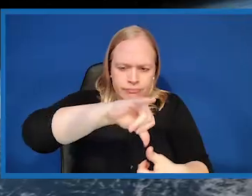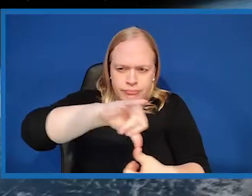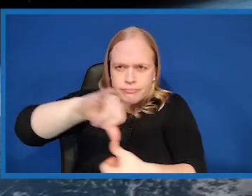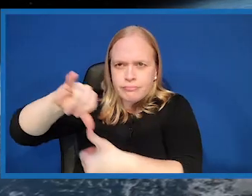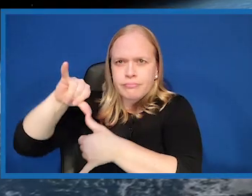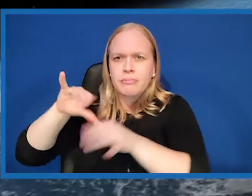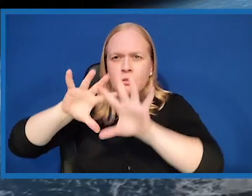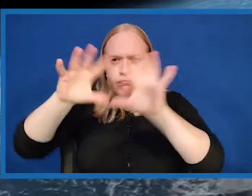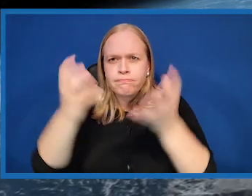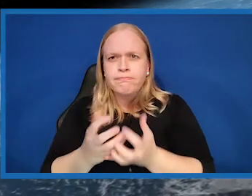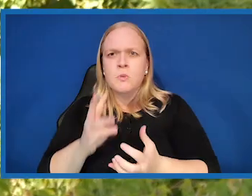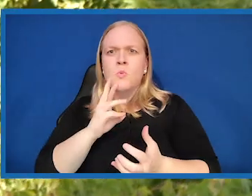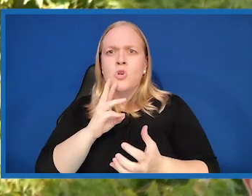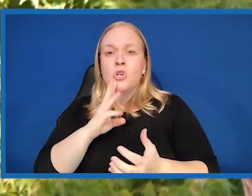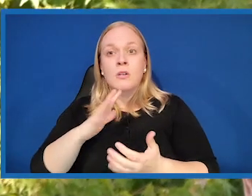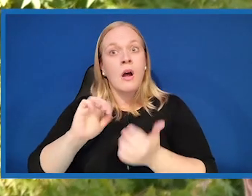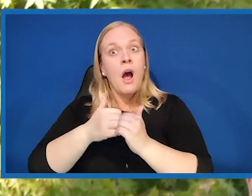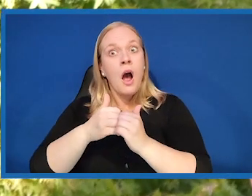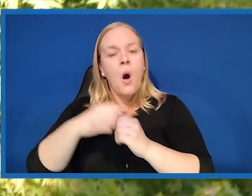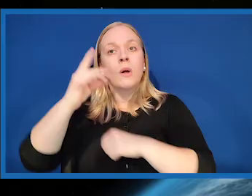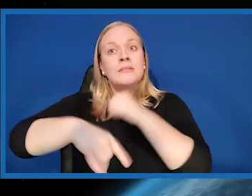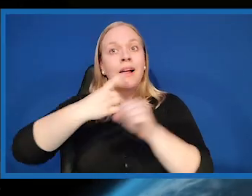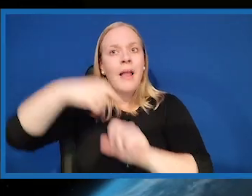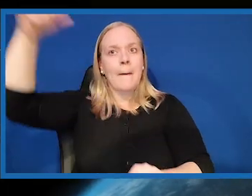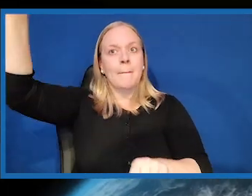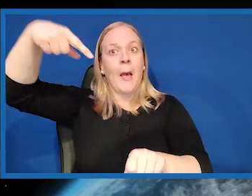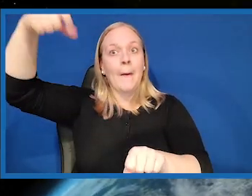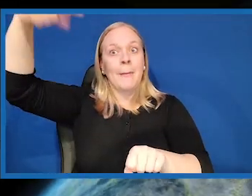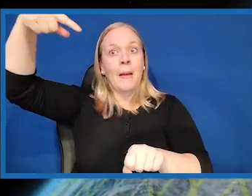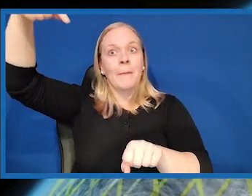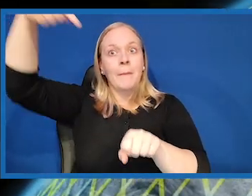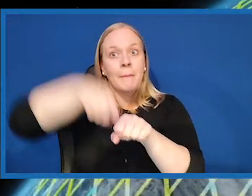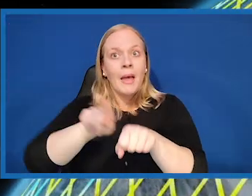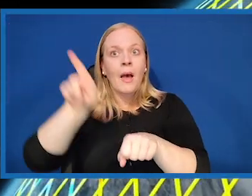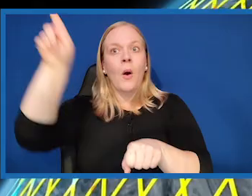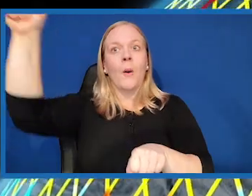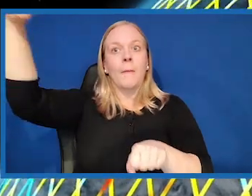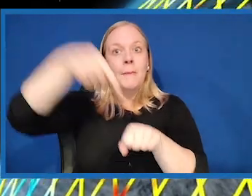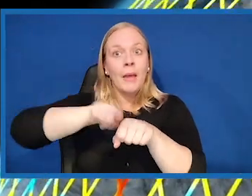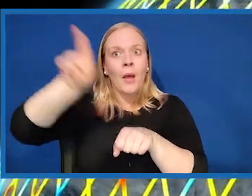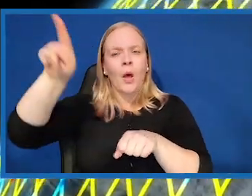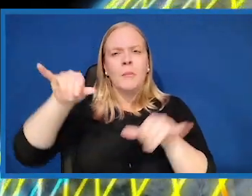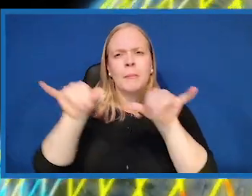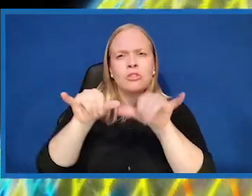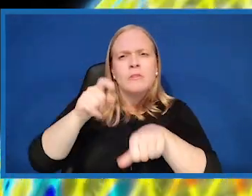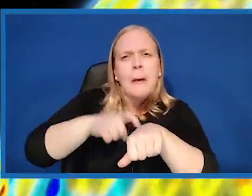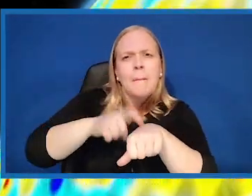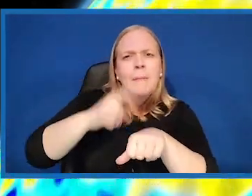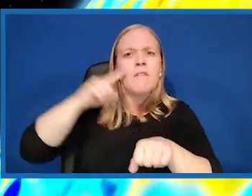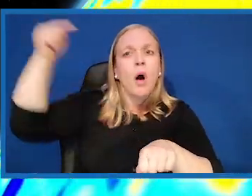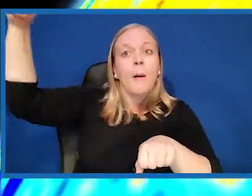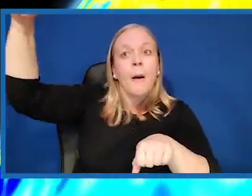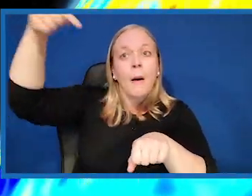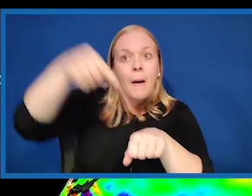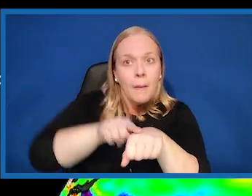EMITTING A-A SIGNAL. AND THAT SIGNAL IS BOUNCING BACK. IT MEASURES THE TIME IT TAKES FOR THAT PULSE TO GET BACK. SO WE'VE BEEN MEASURING THE HEIGHT OF THE OCEAN SINCE THE BEGINNING